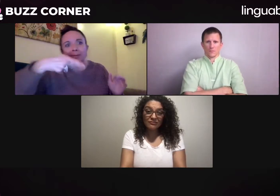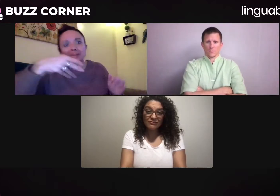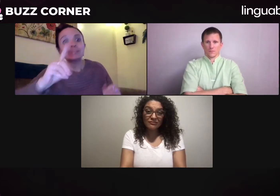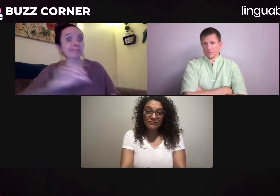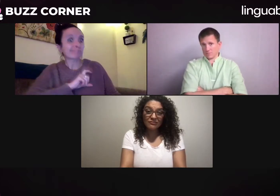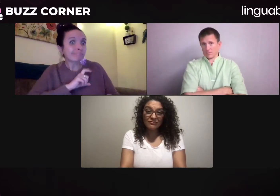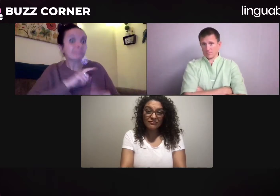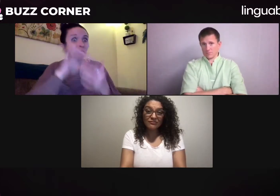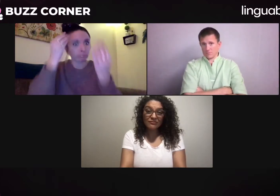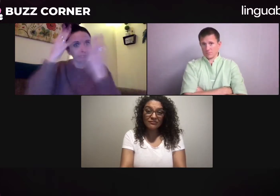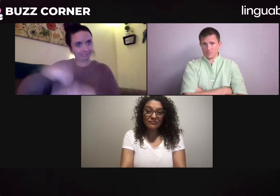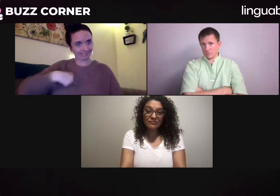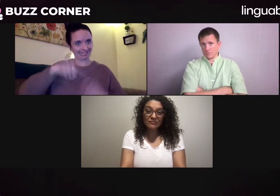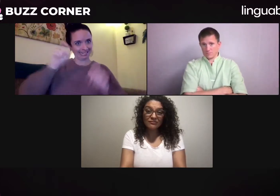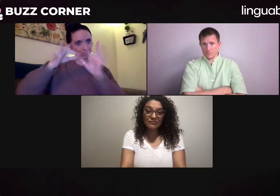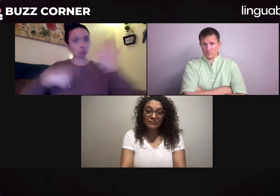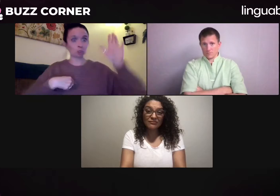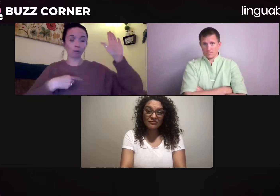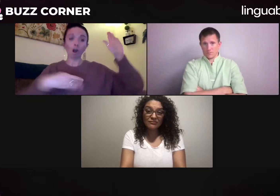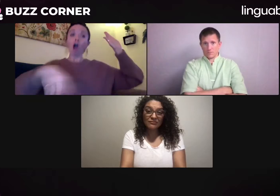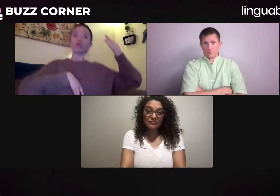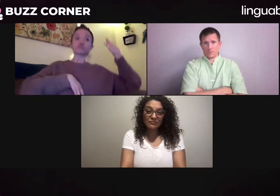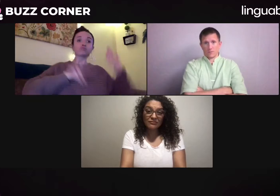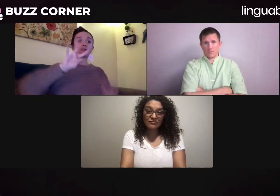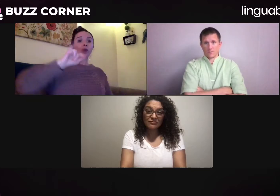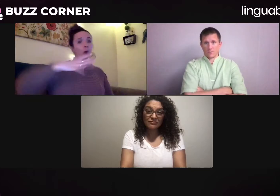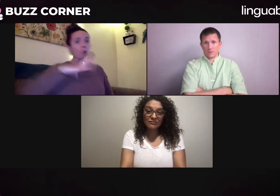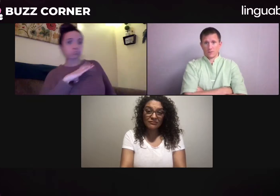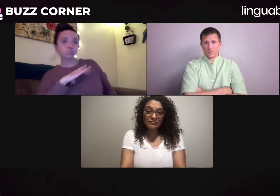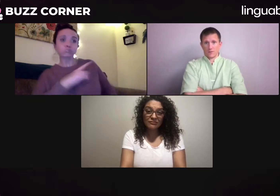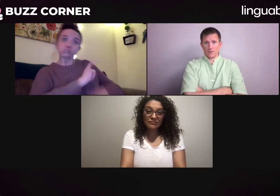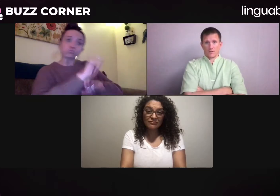So, for example, if I needed an interpreter